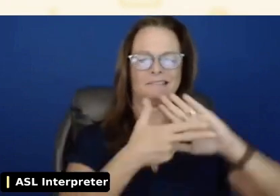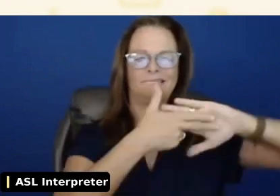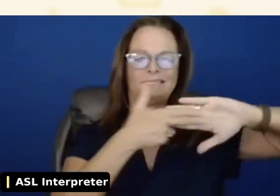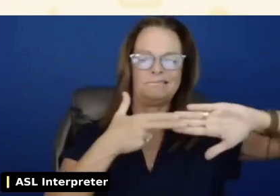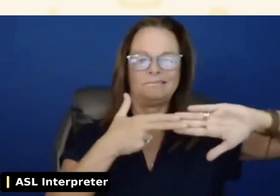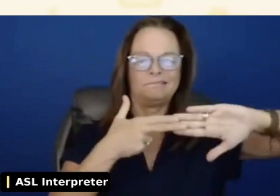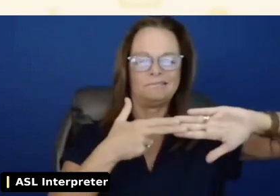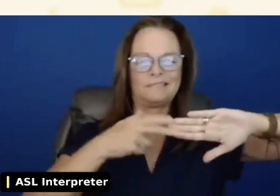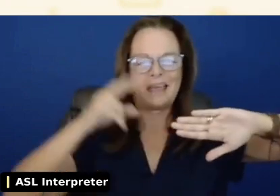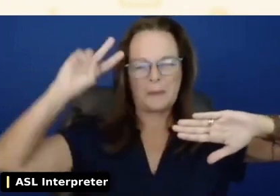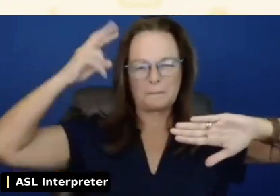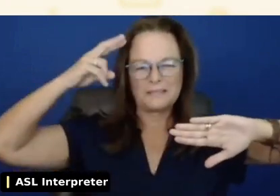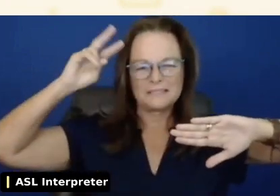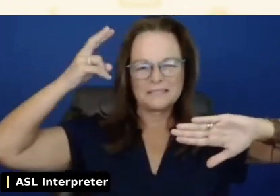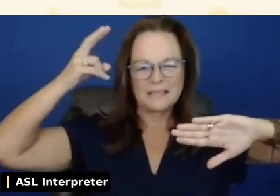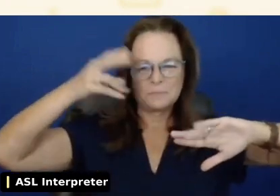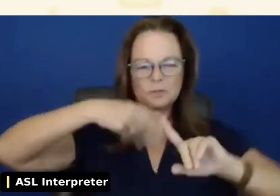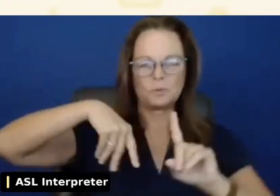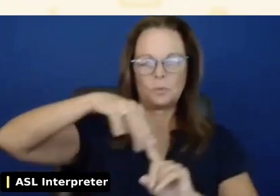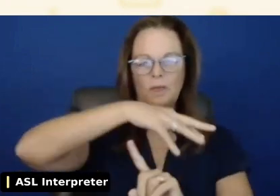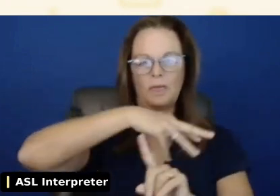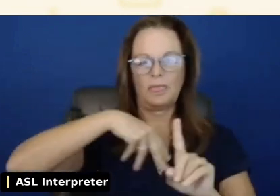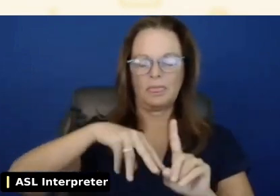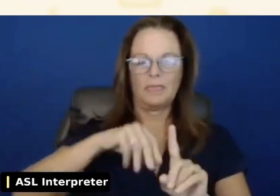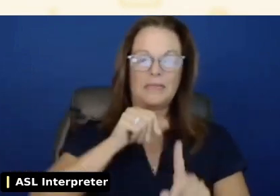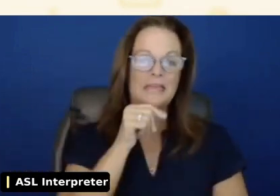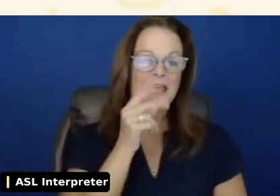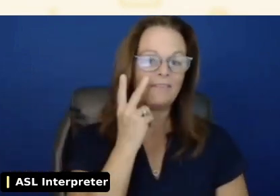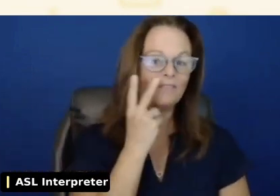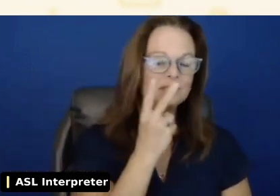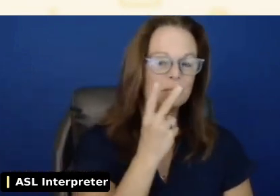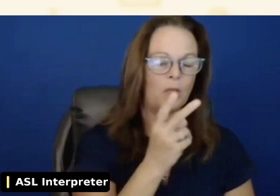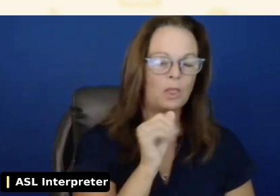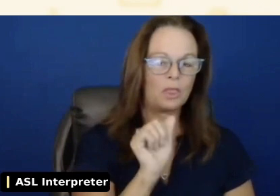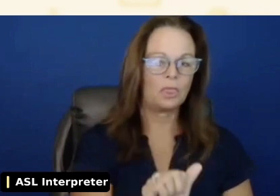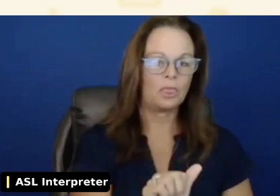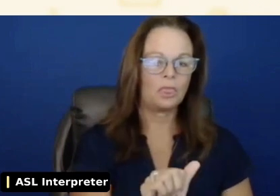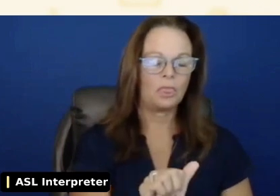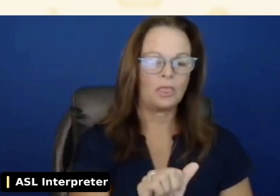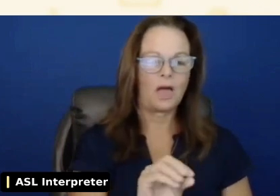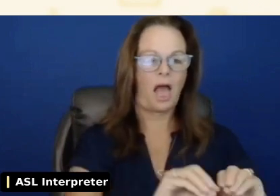around invisible health conditions.